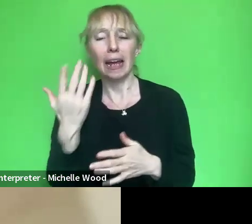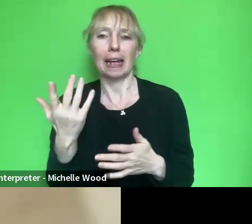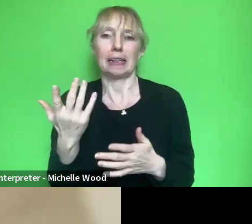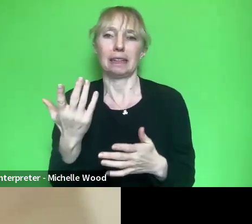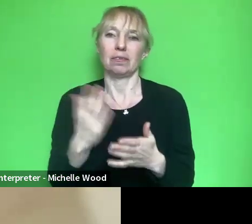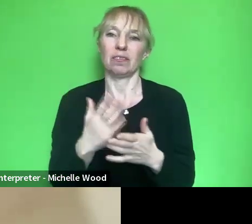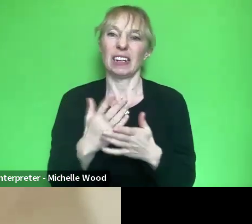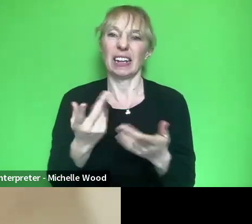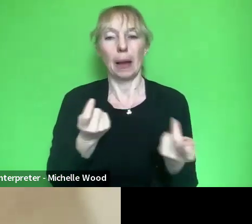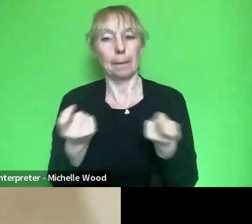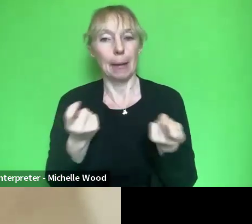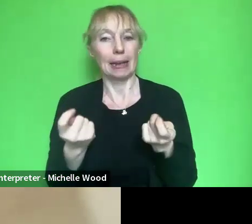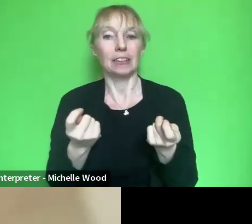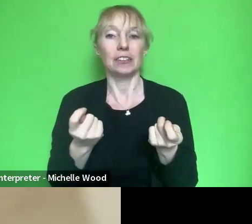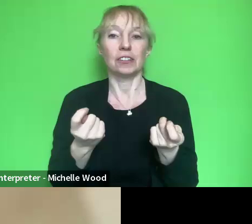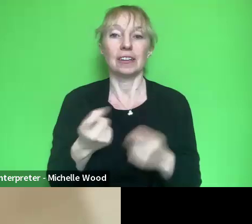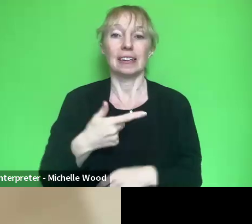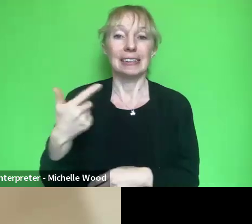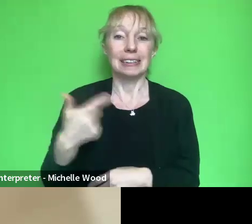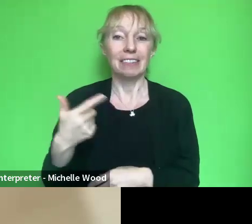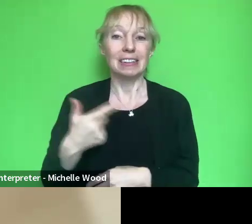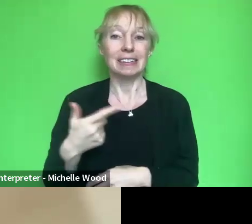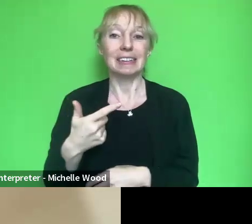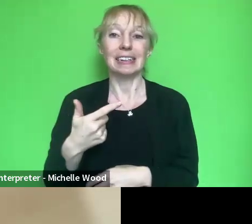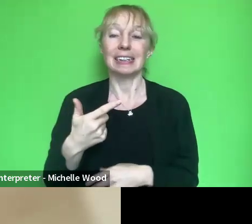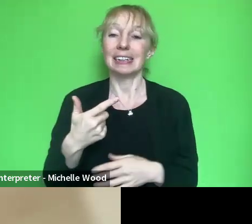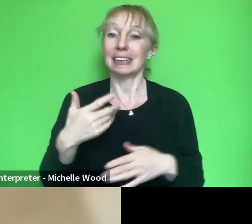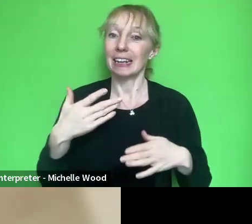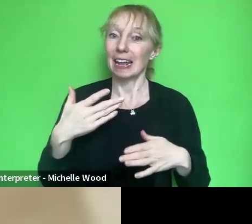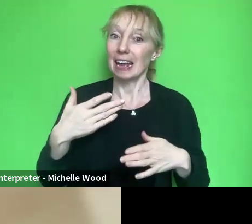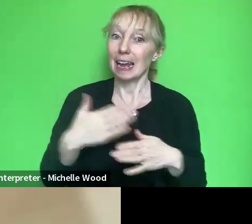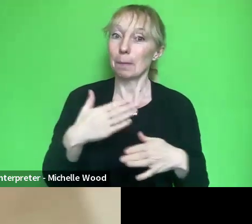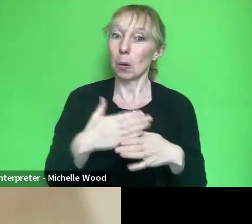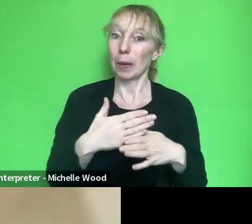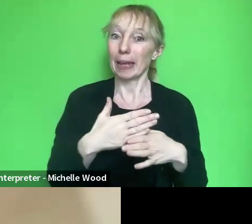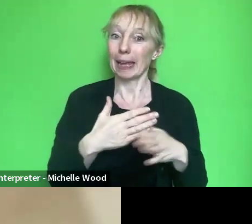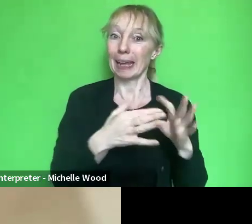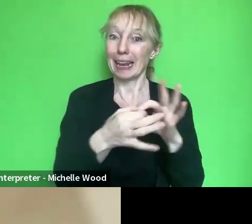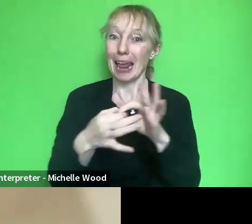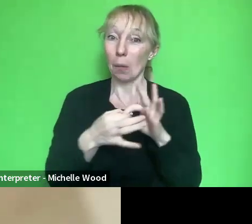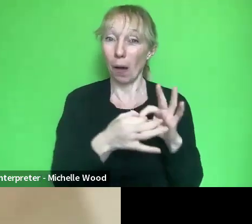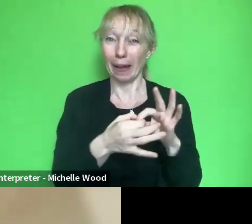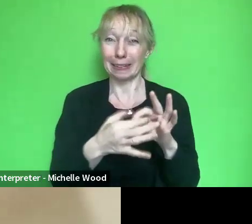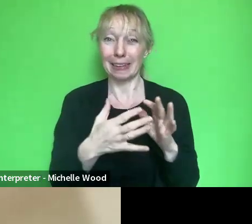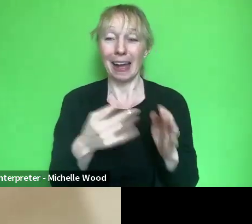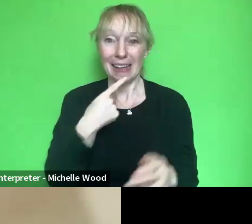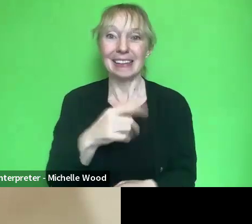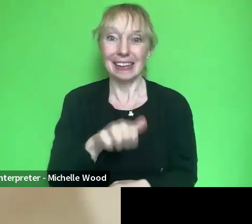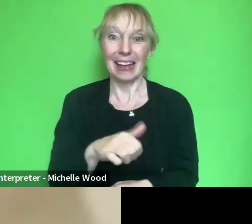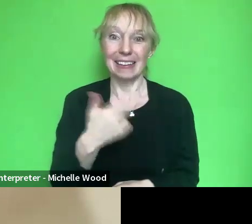management of our 17 thriving employee networks. And I did say 17, which came as somewhat of a surprise to me after I joined